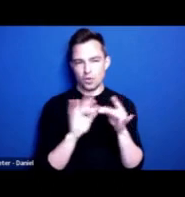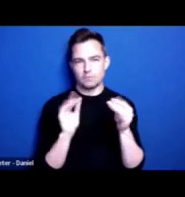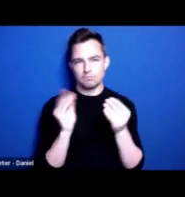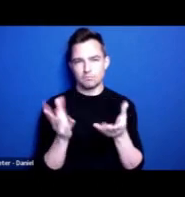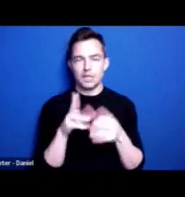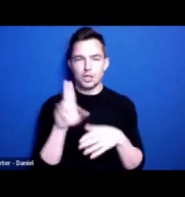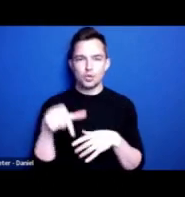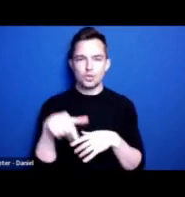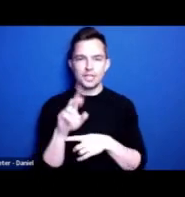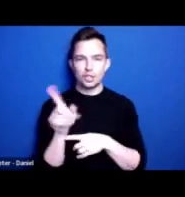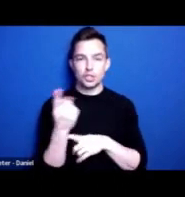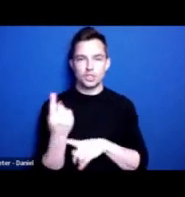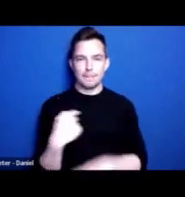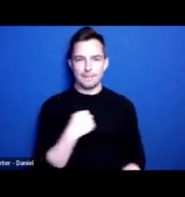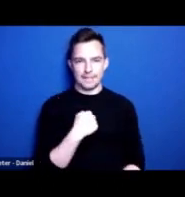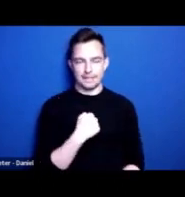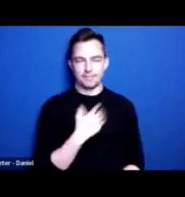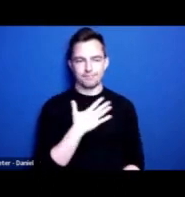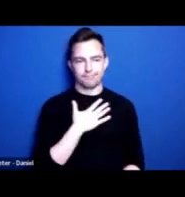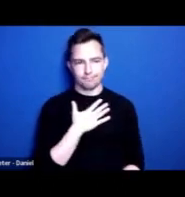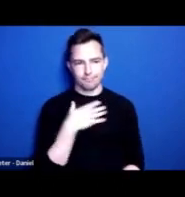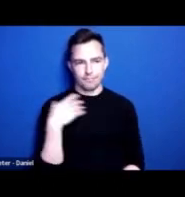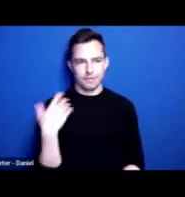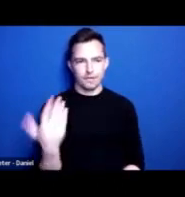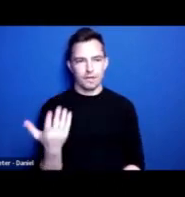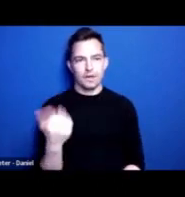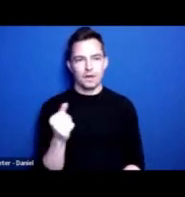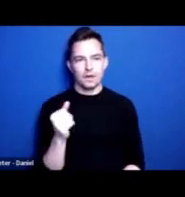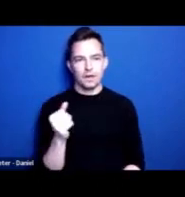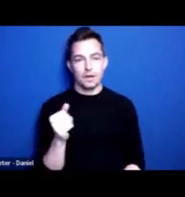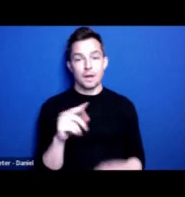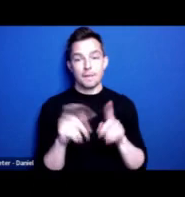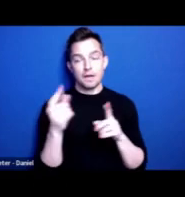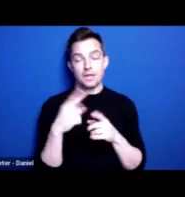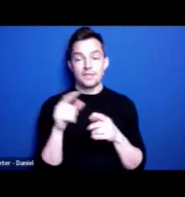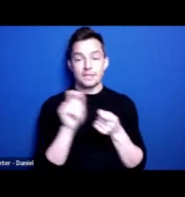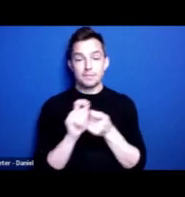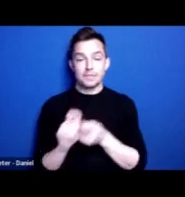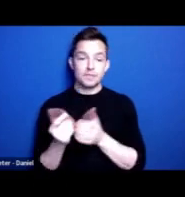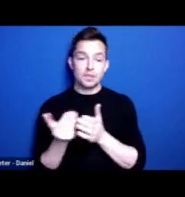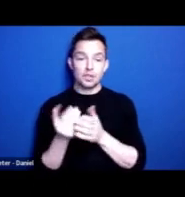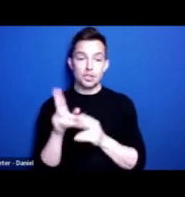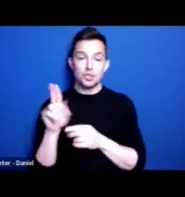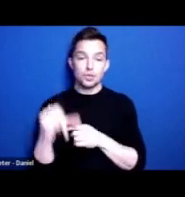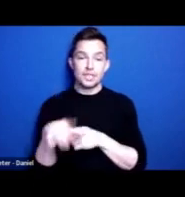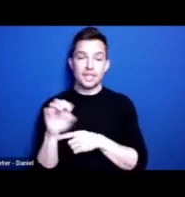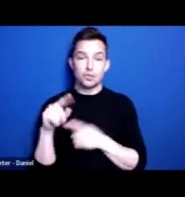just me. While the specifics are unique to me, I think this is